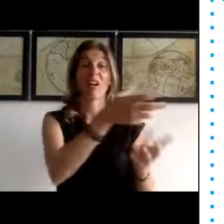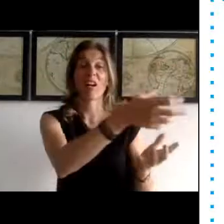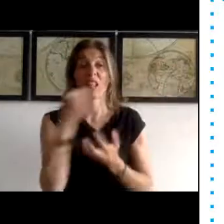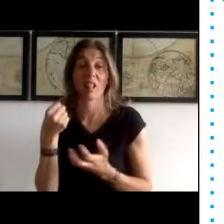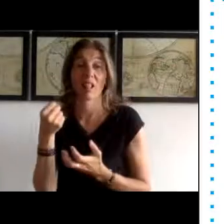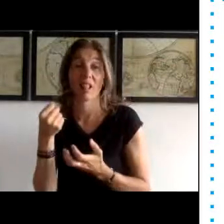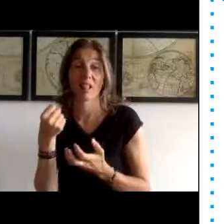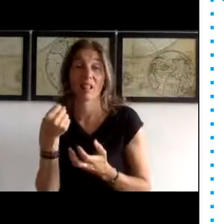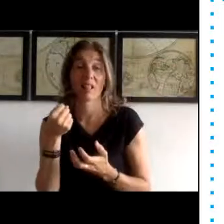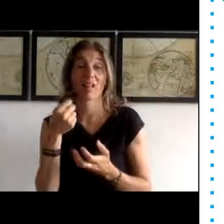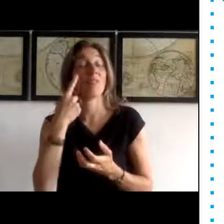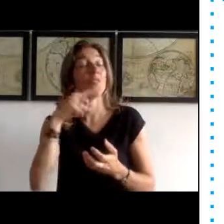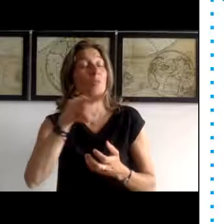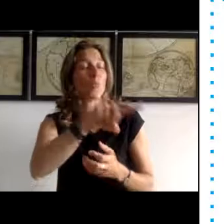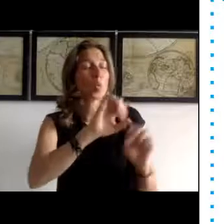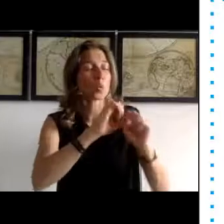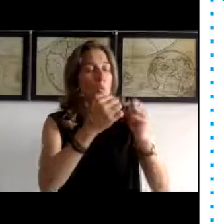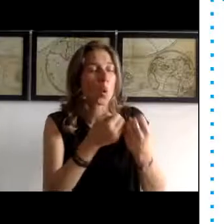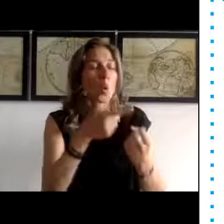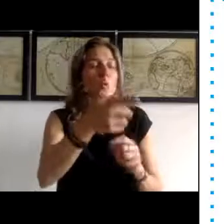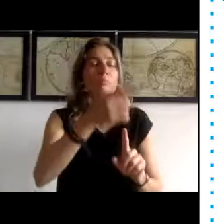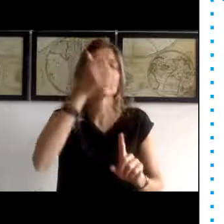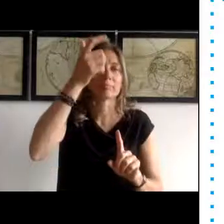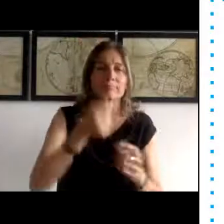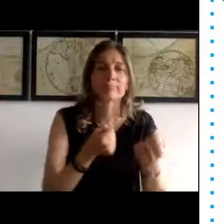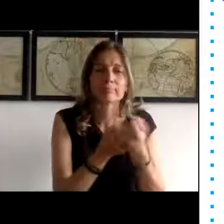to the programme to really learn how to cooperate together,